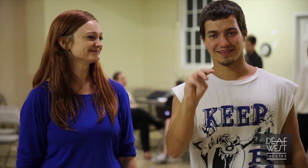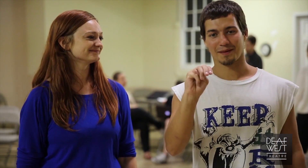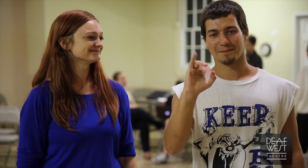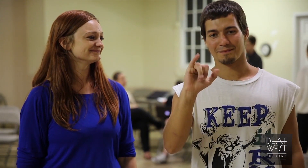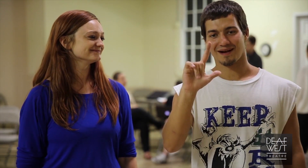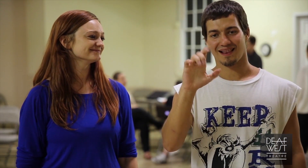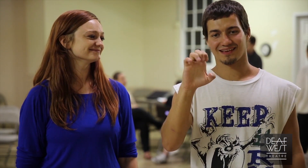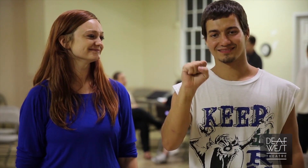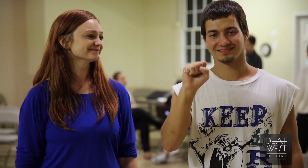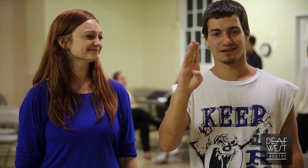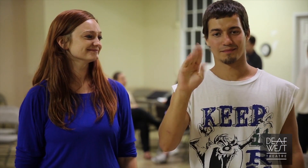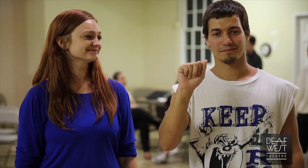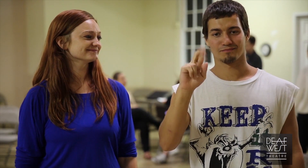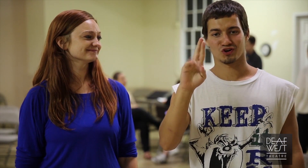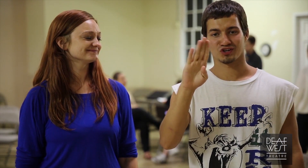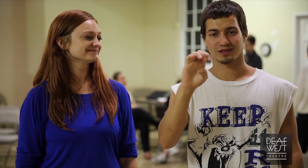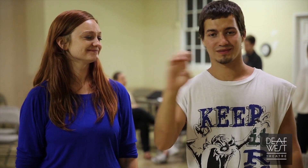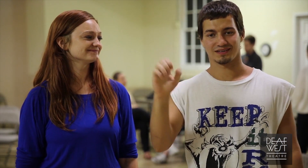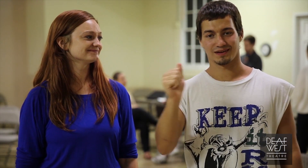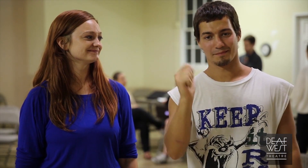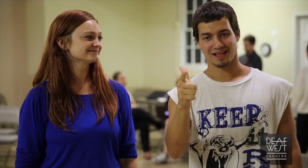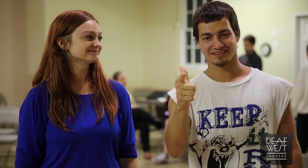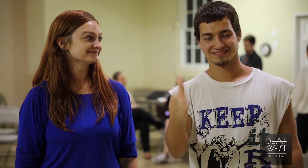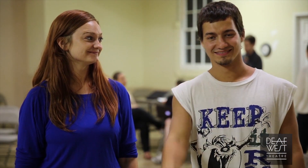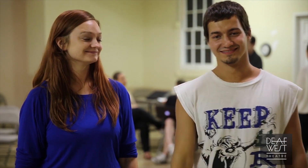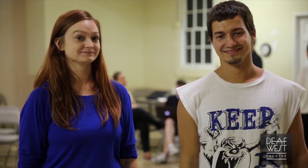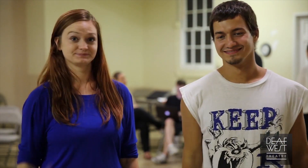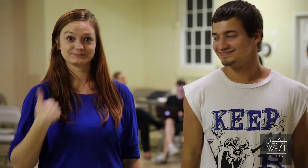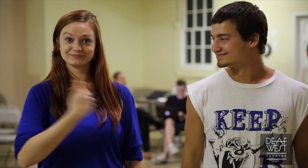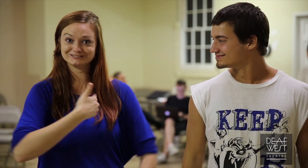Hey everyone. I'm Miles Barbee.